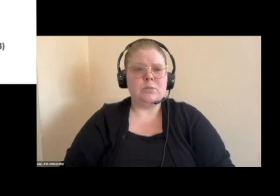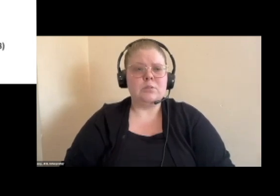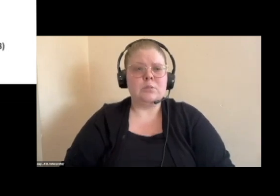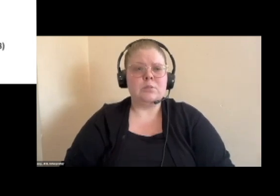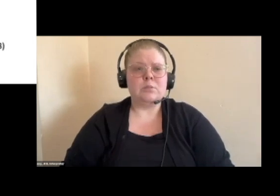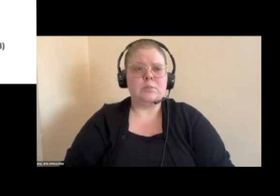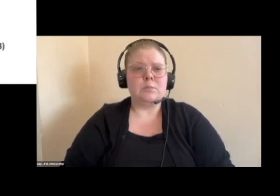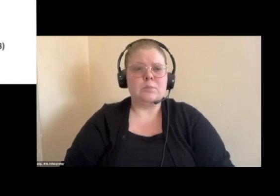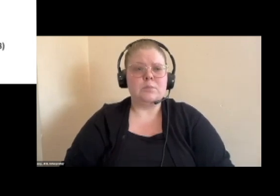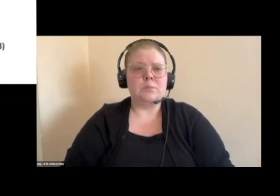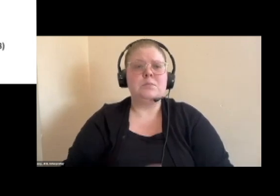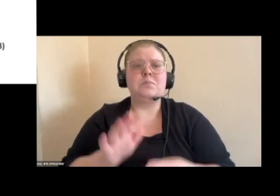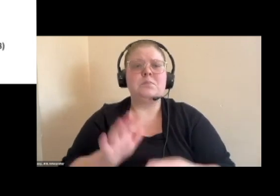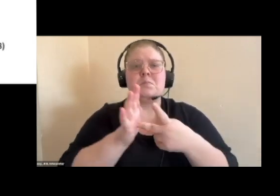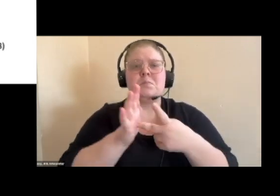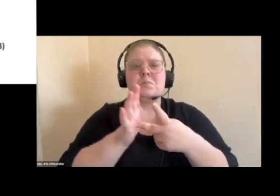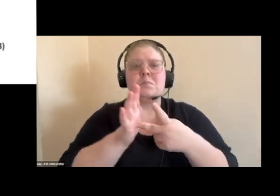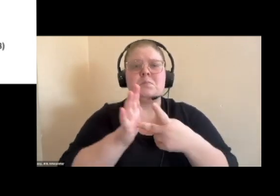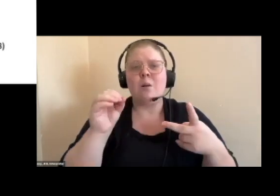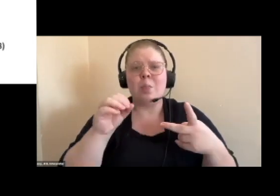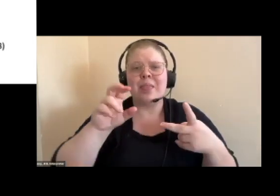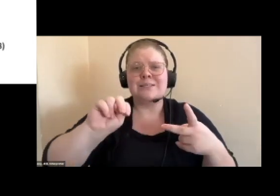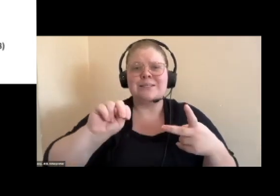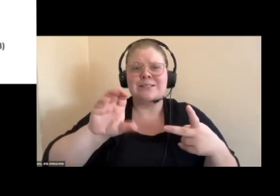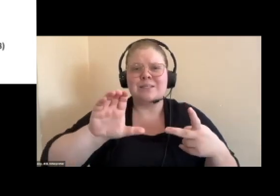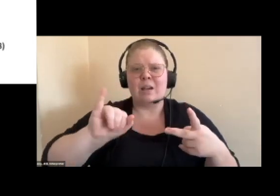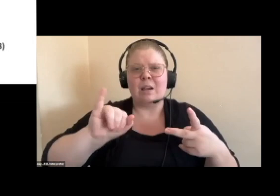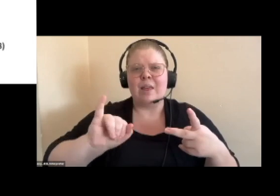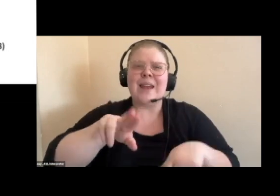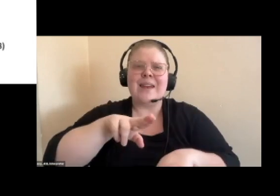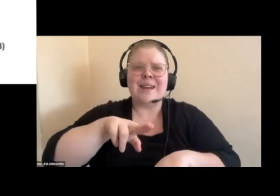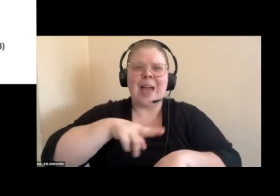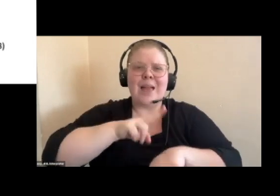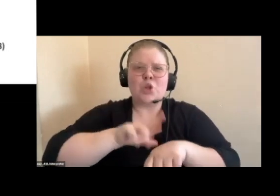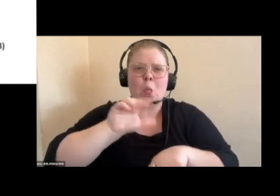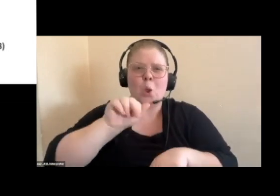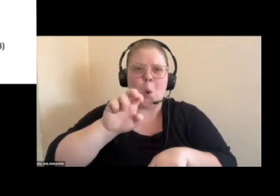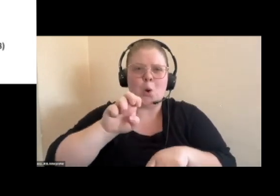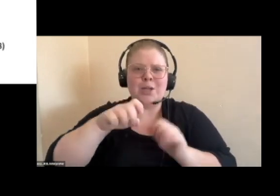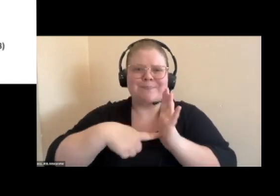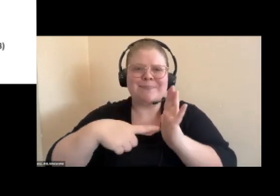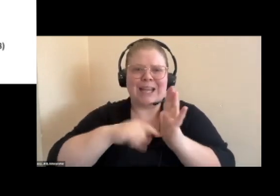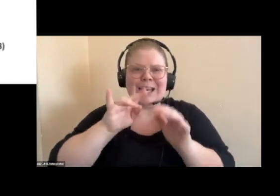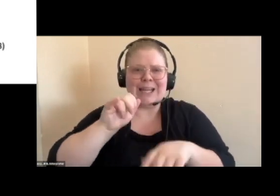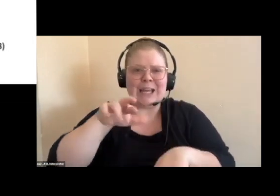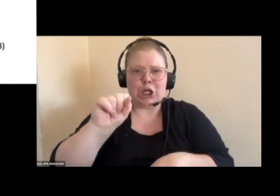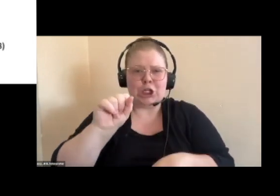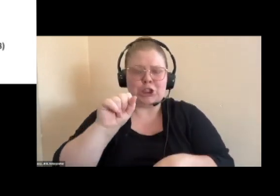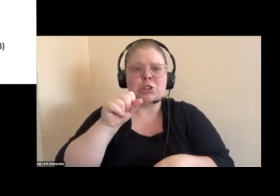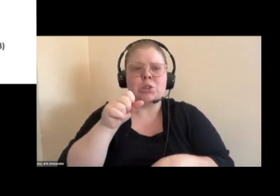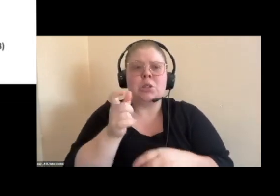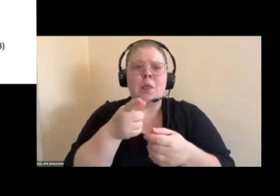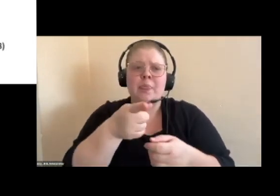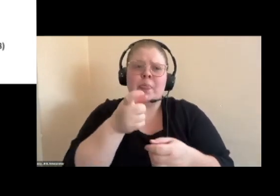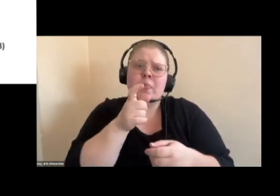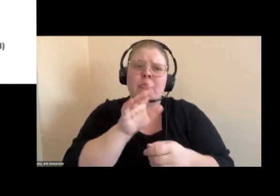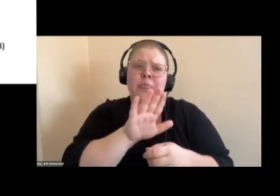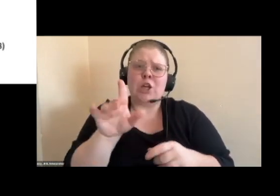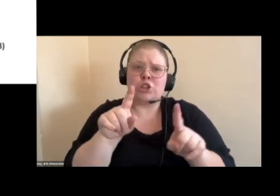again, with the National Core Indicators. They added additional questions on person centered planning.